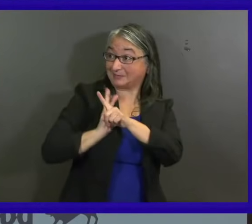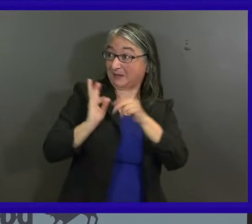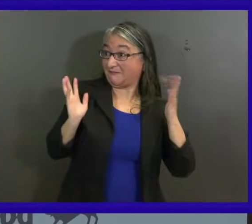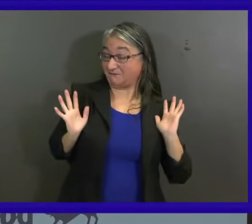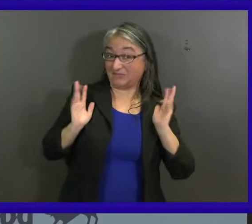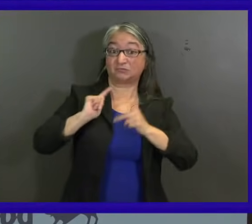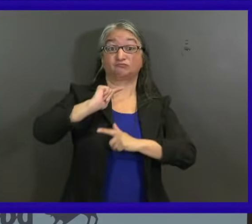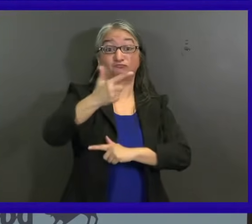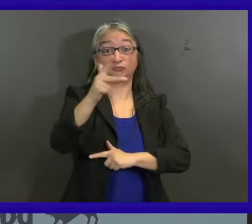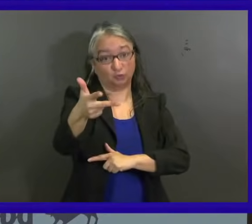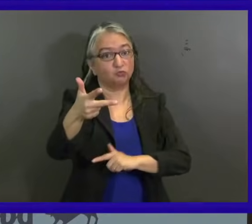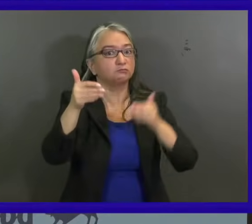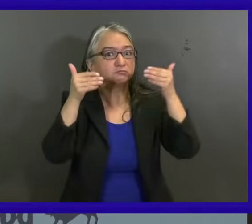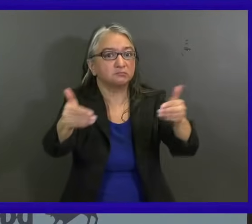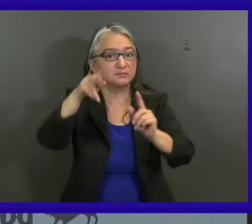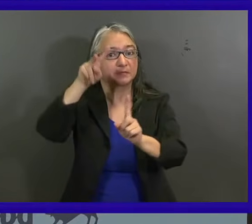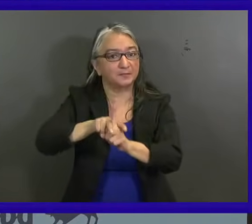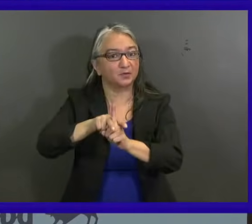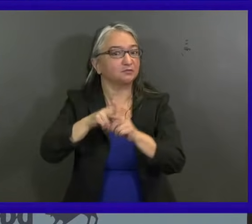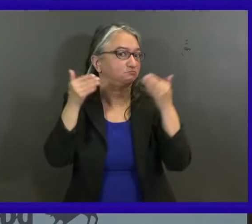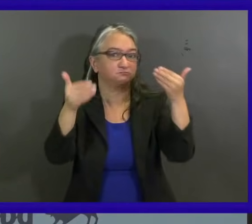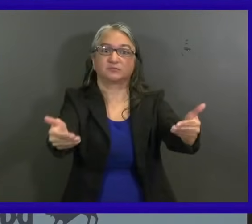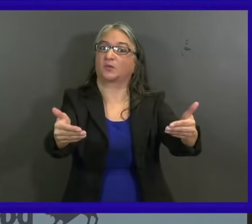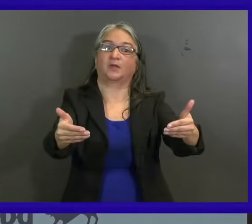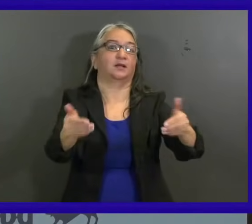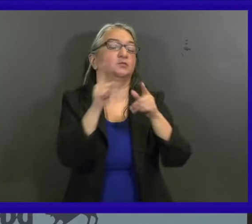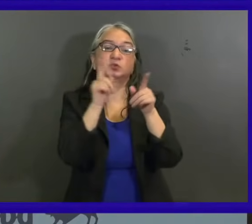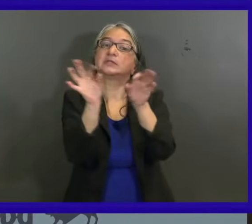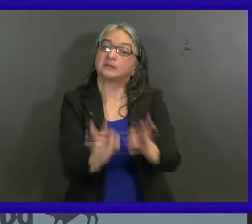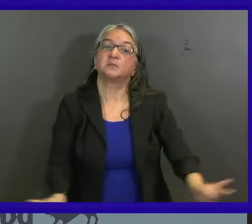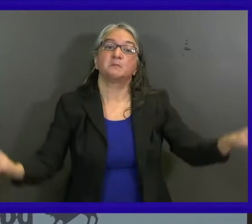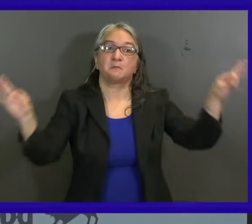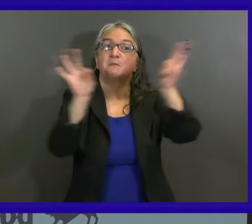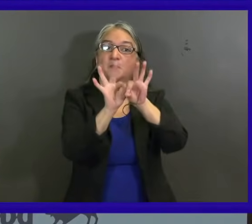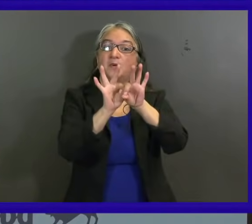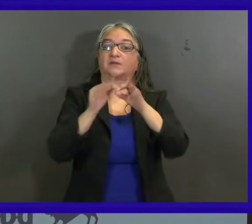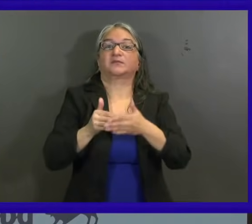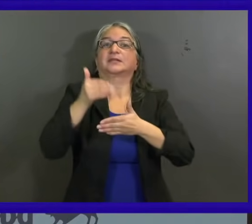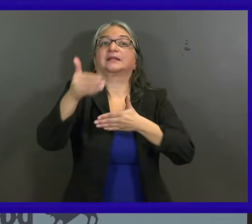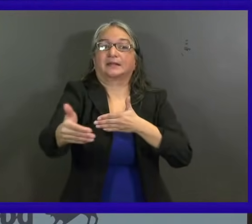weeks before what we know is going to be a large amount of gathering during our holiday season